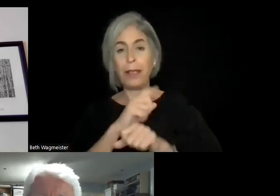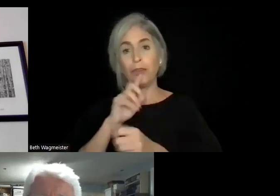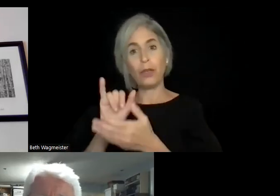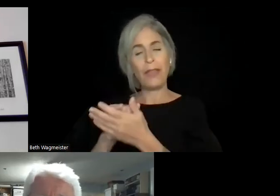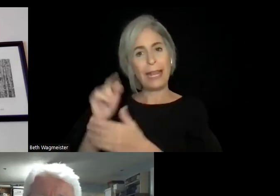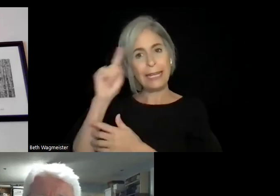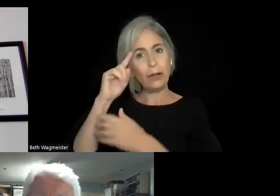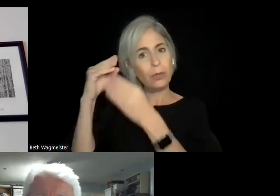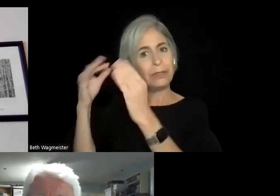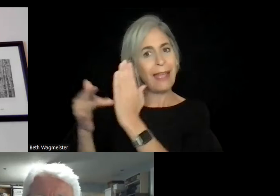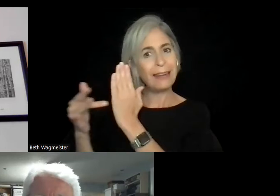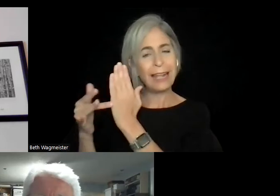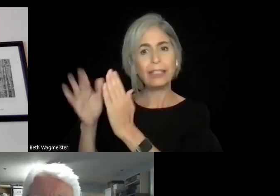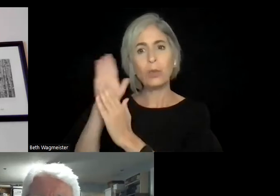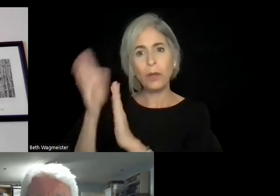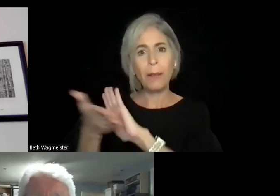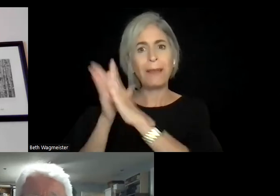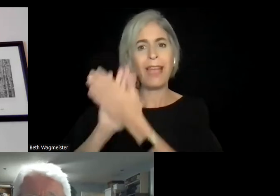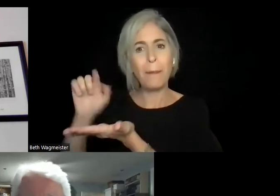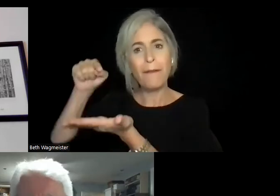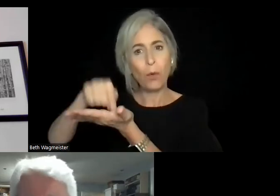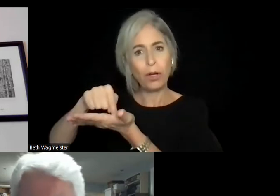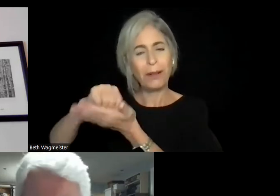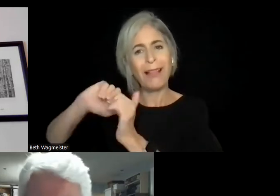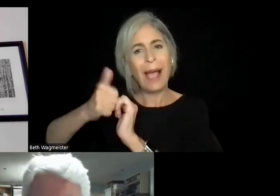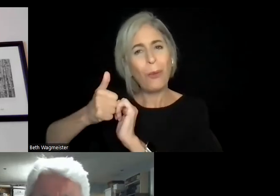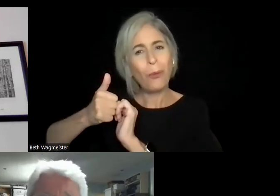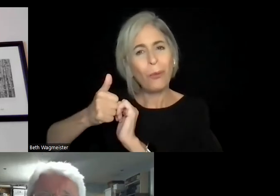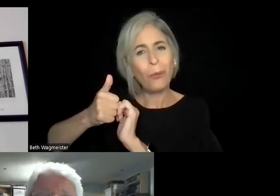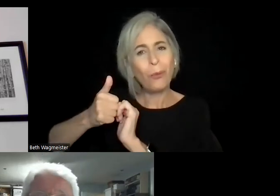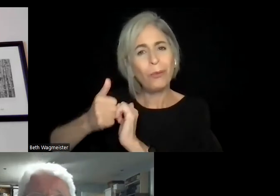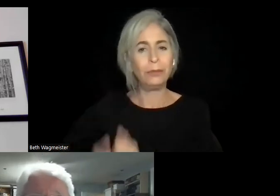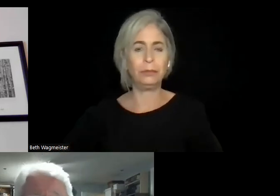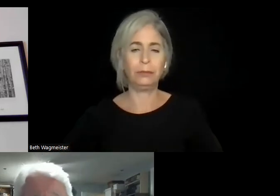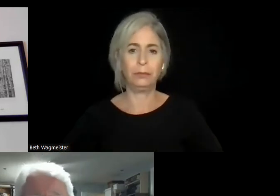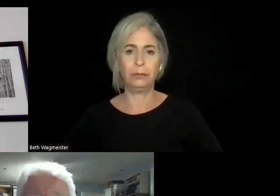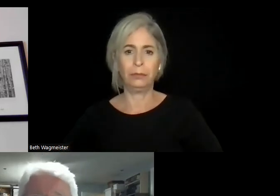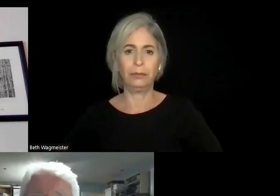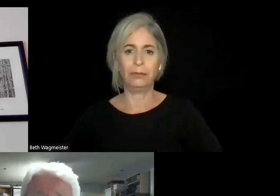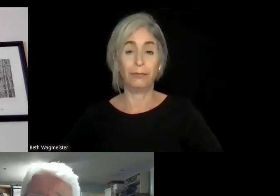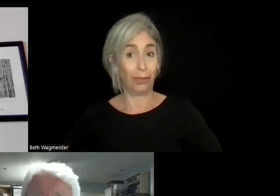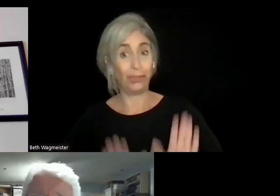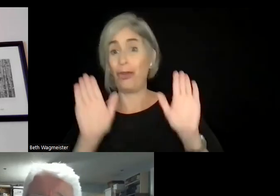everybody, we have to ensure that they're affordable. How do we Donna how do we make sure that neurotechnology will become affordable